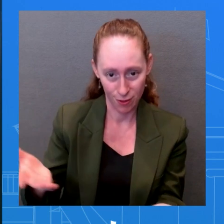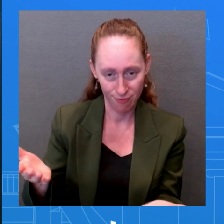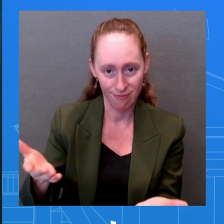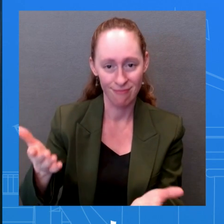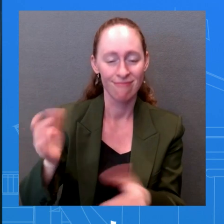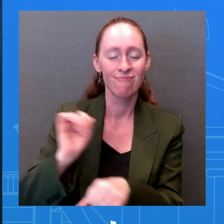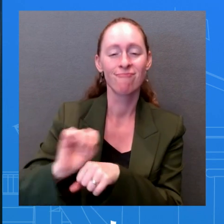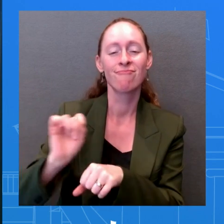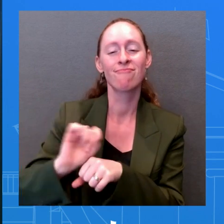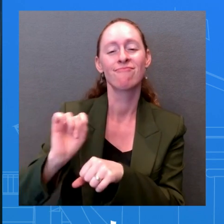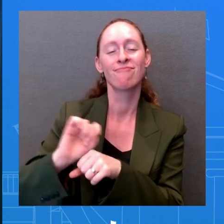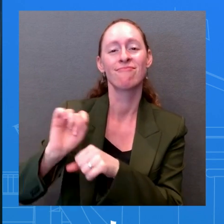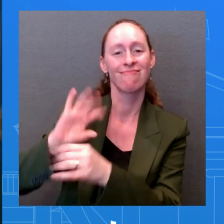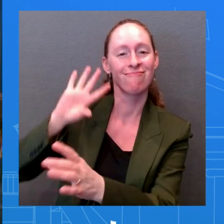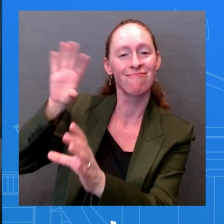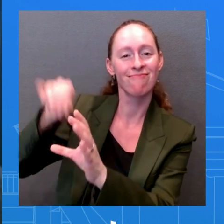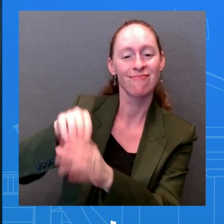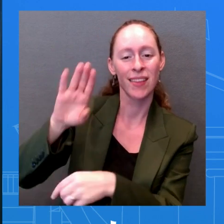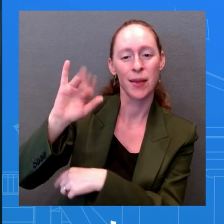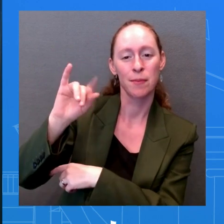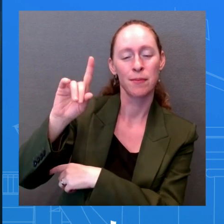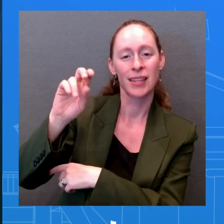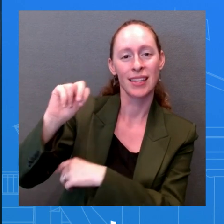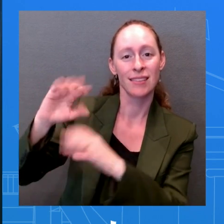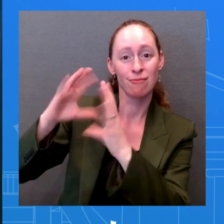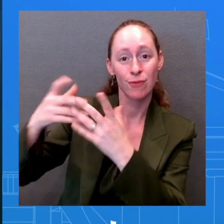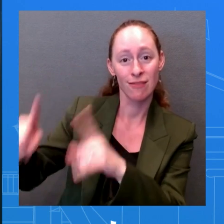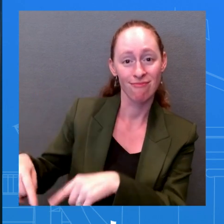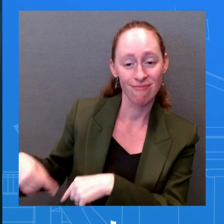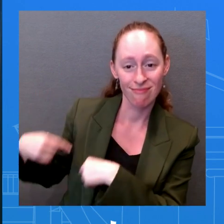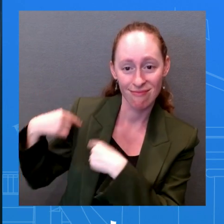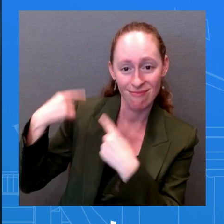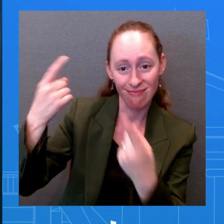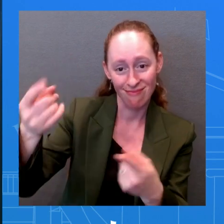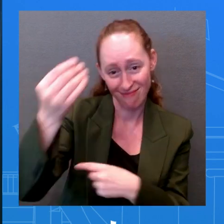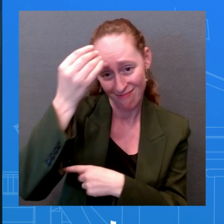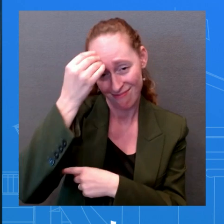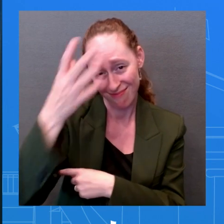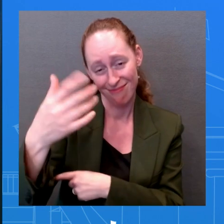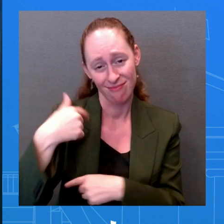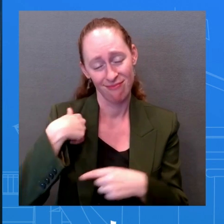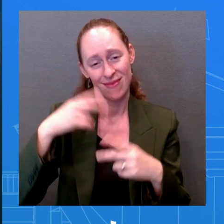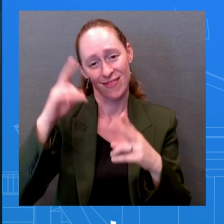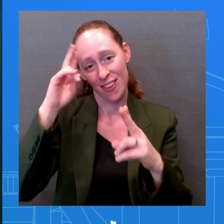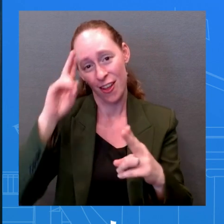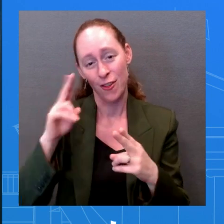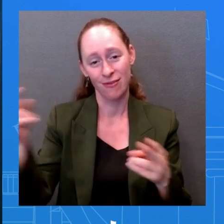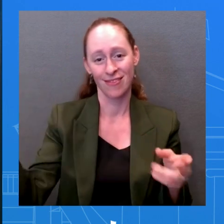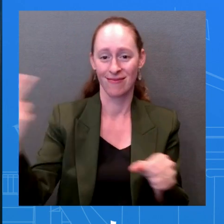to have her here in the White House leading our efforts to reach the Hispanic community on TV,